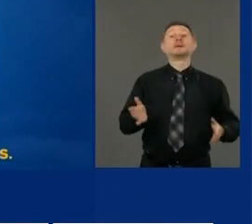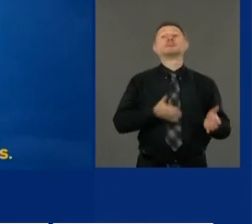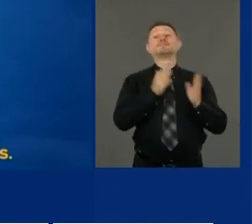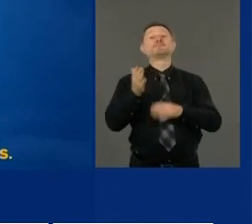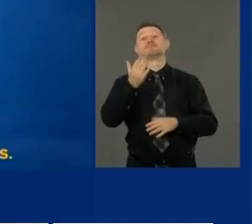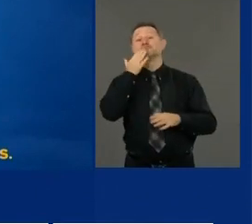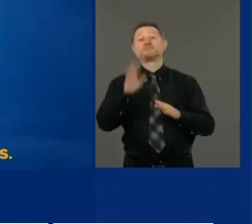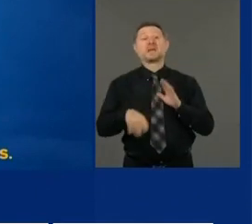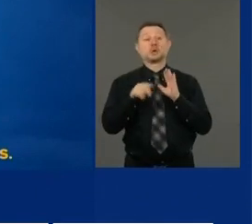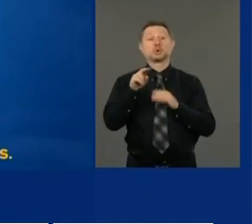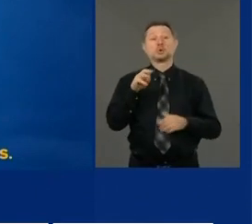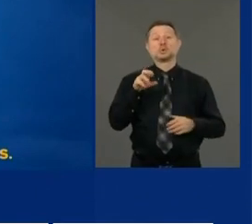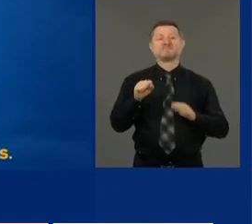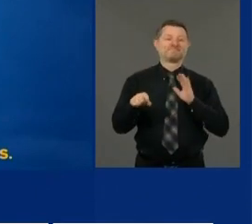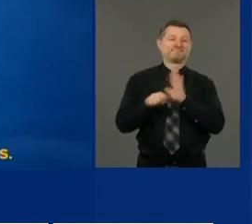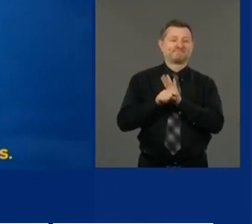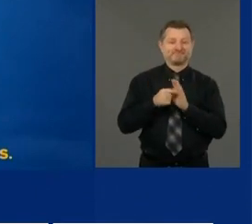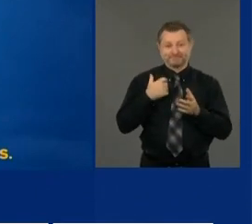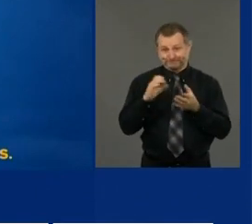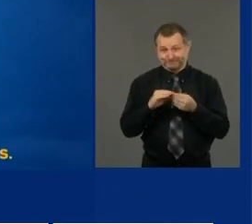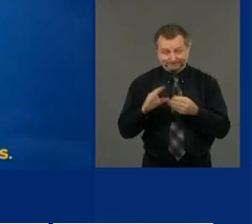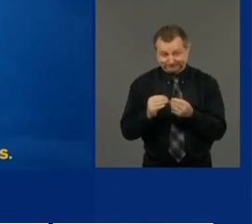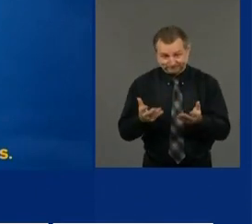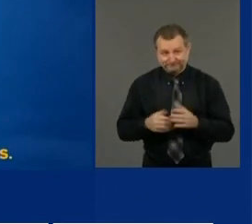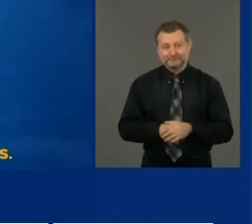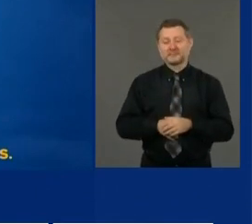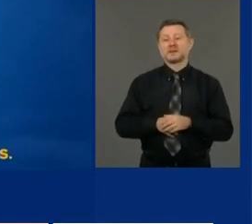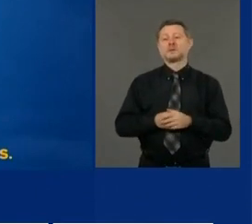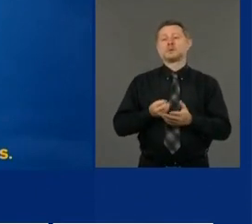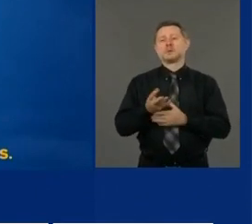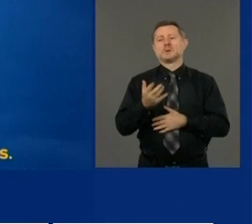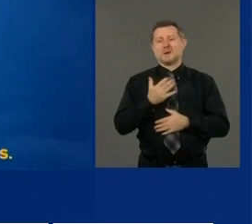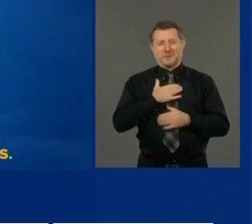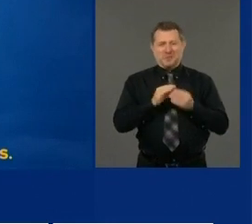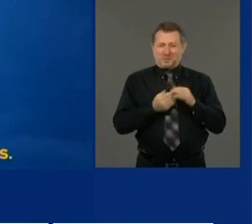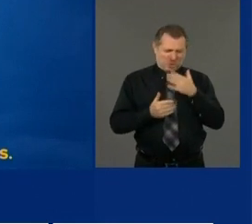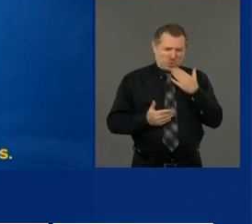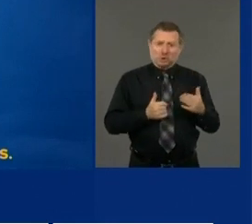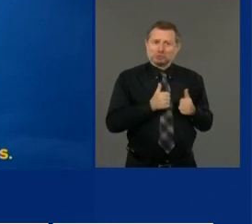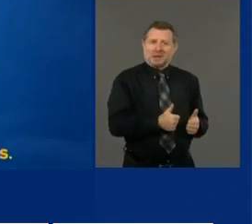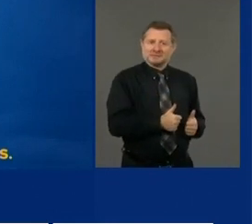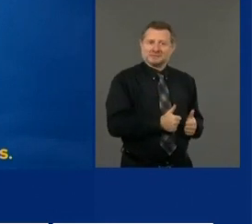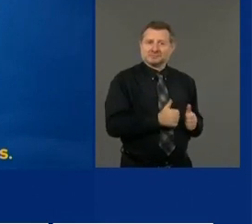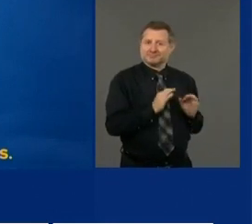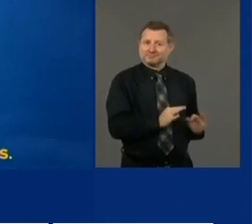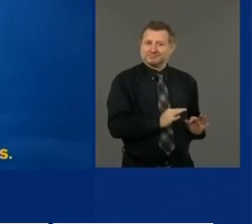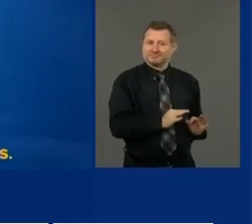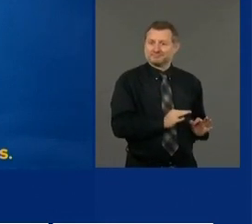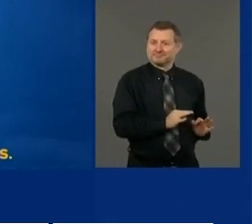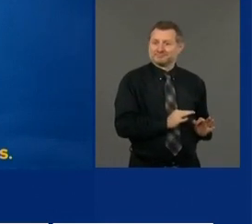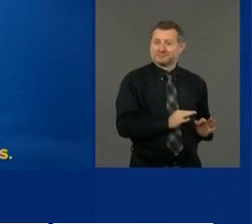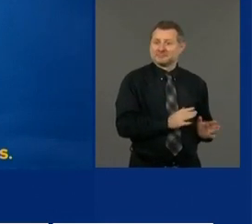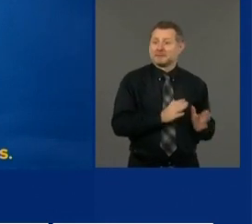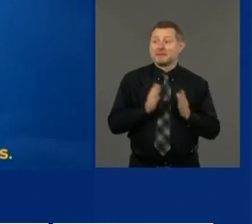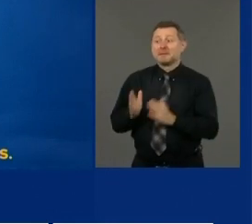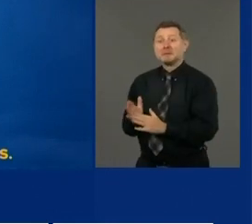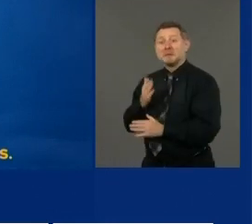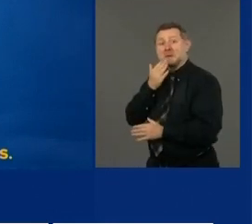I DO NOT RUN, IT IS A SEPARATE AGENCY, THEY WILL DO THE EDUCATION GUIDELINES INCORPORATING HOURS.